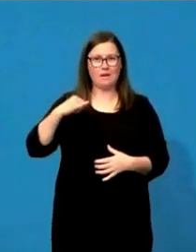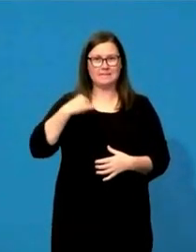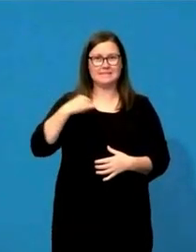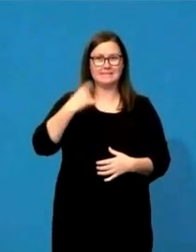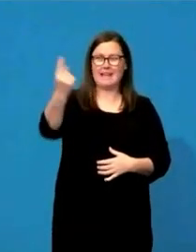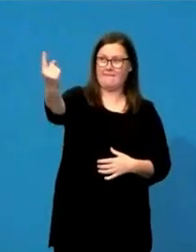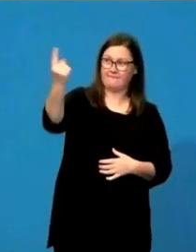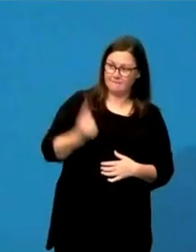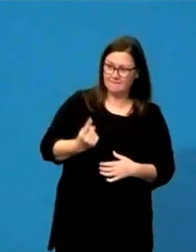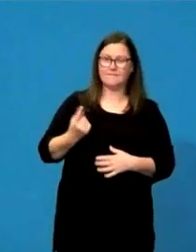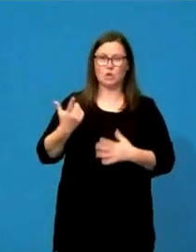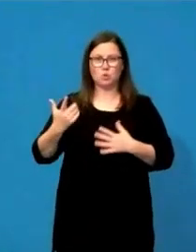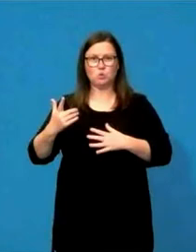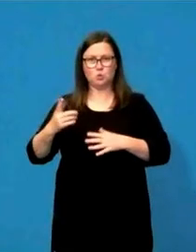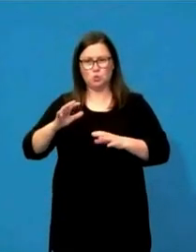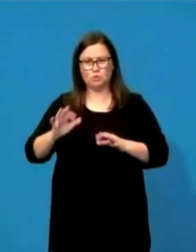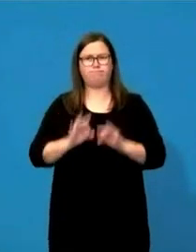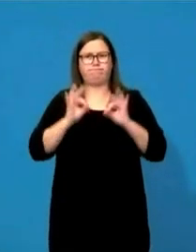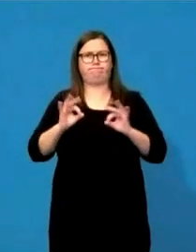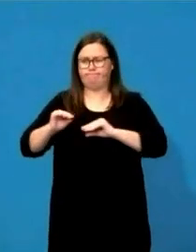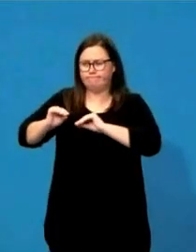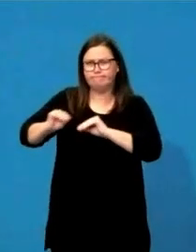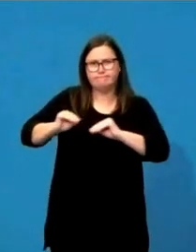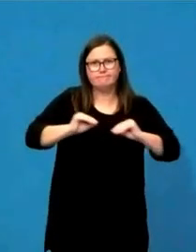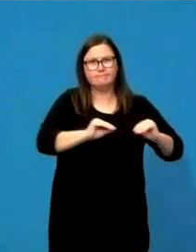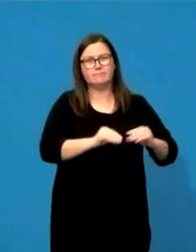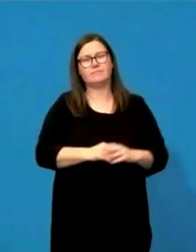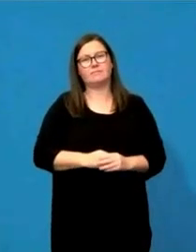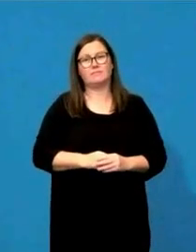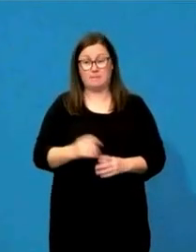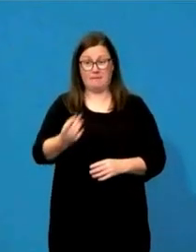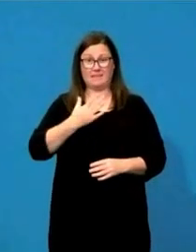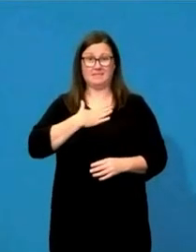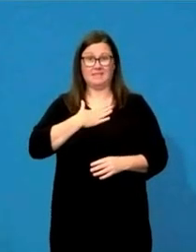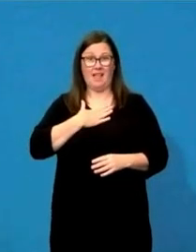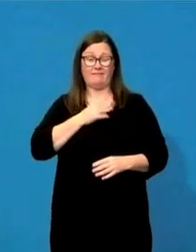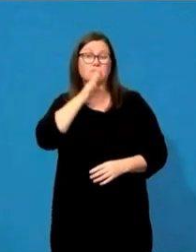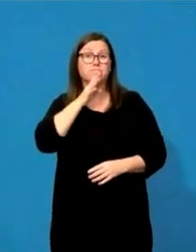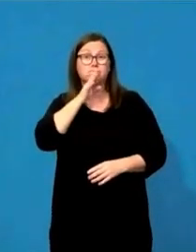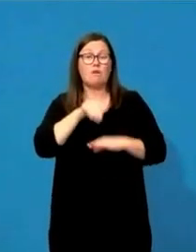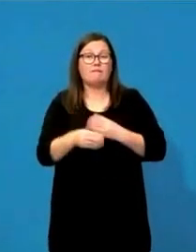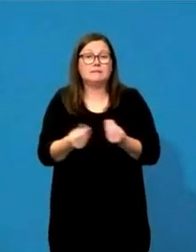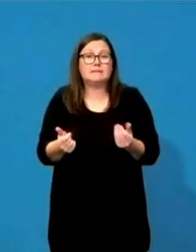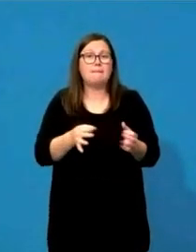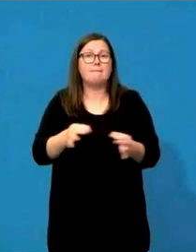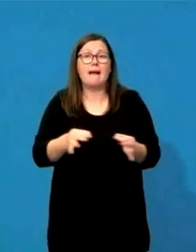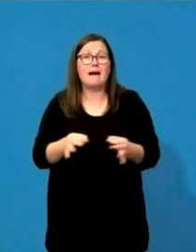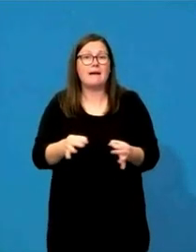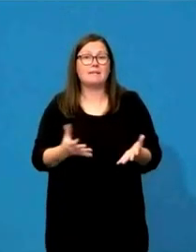I still do not understand the language. They are designed to be - I assume they're designed that every section, everyone with a